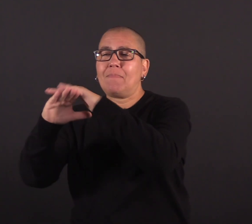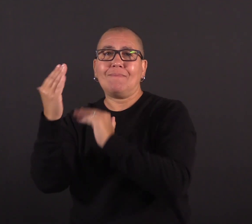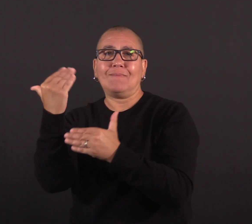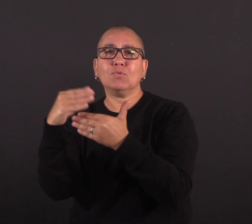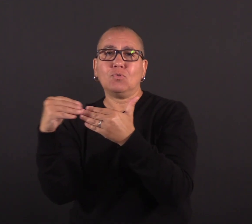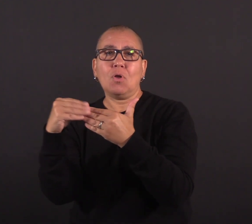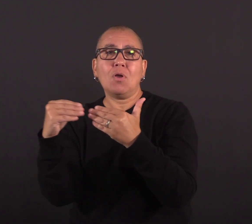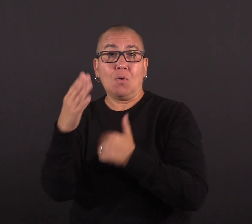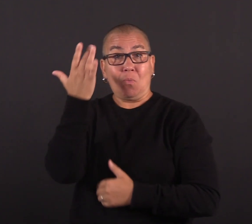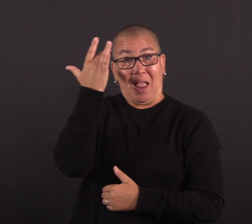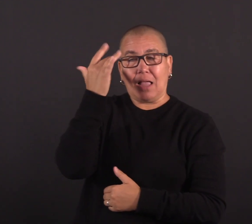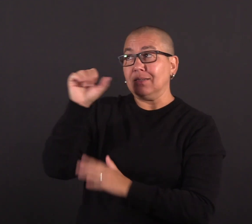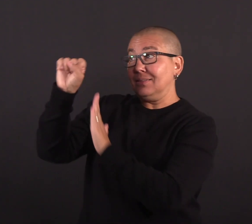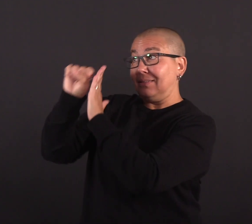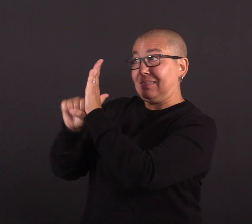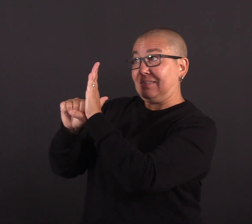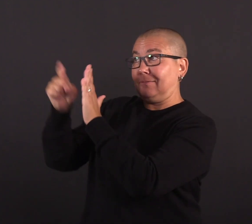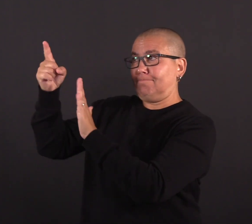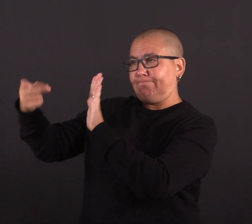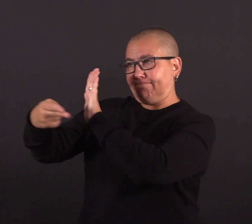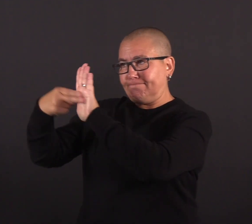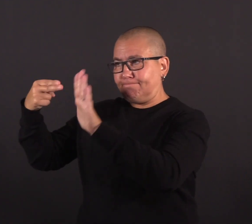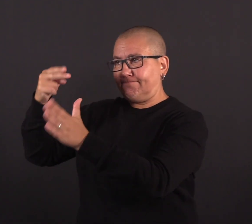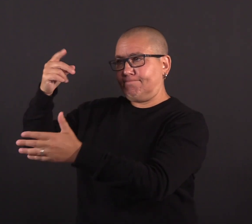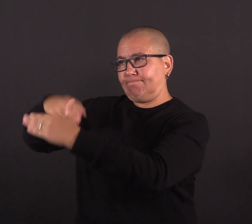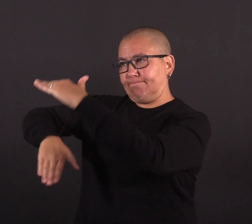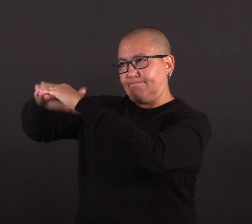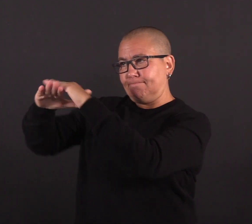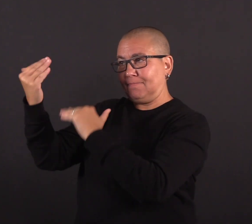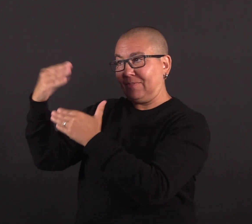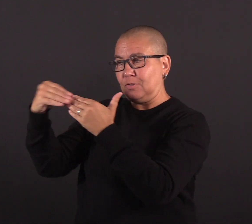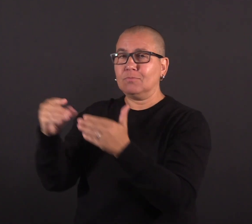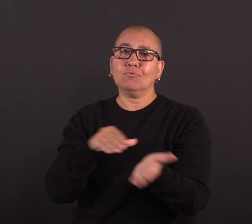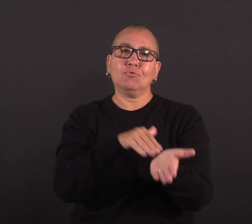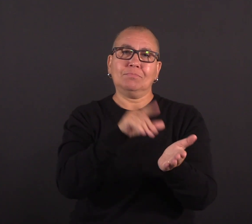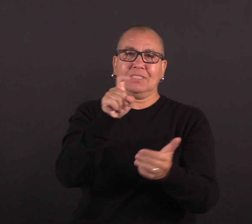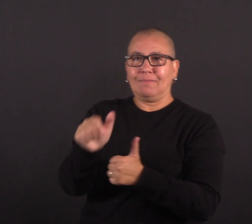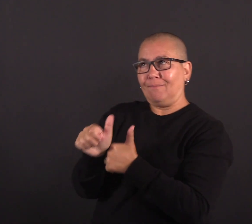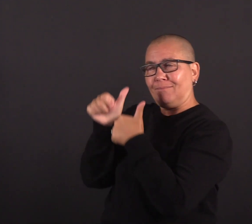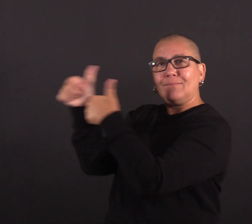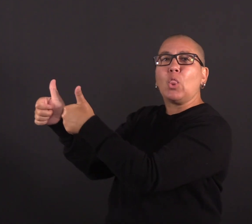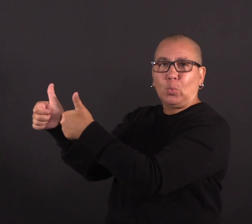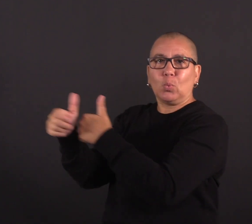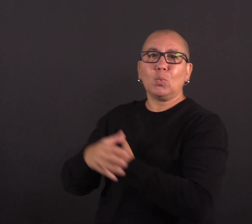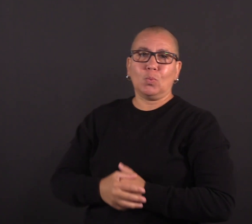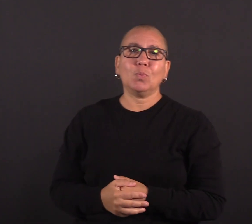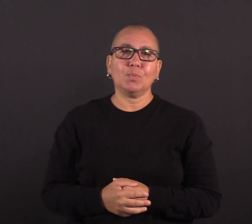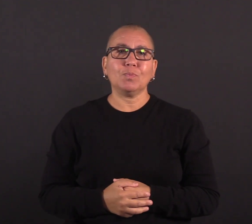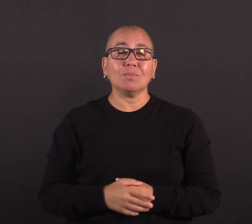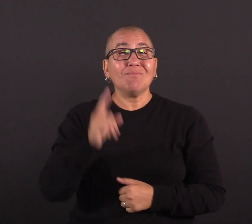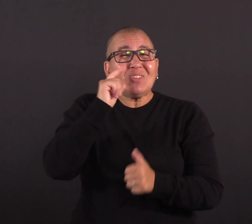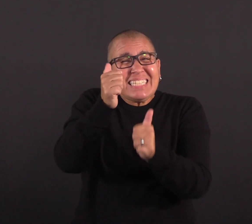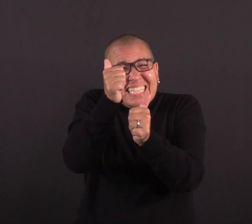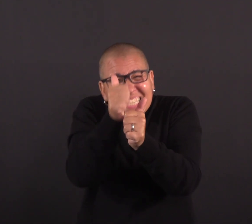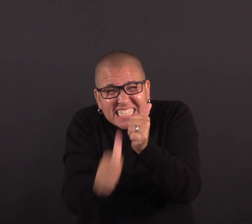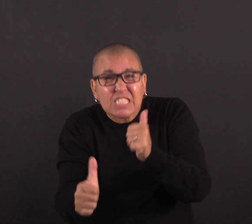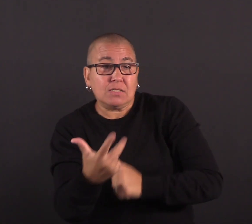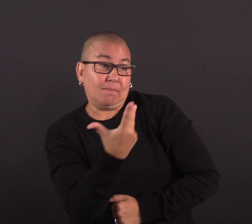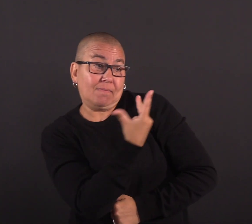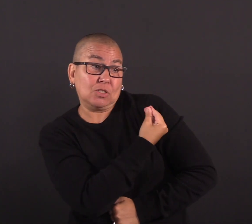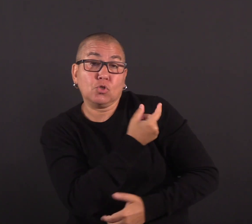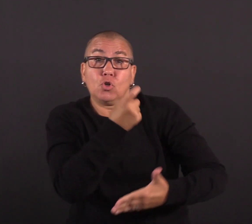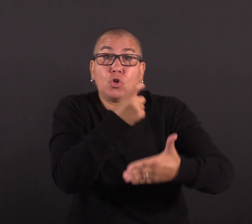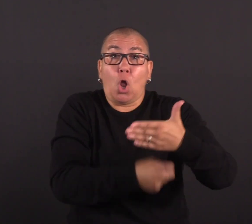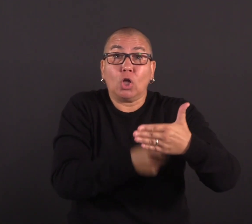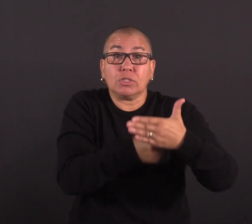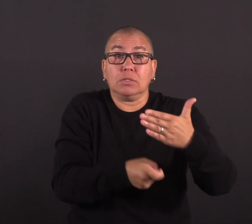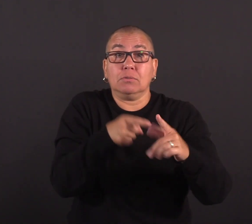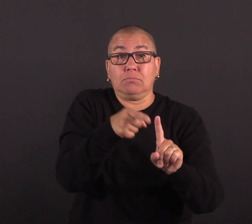any amount up to, but not exceeding that $15.00 charge, for each vaccine administered. There is